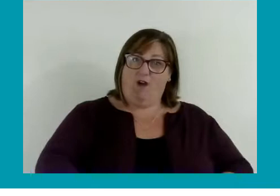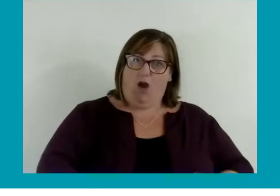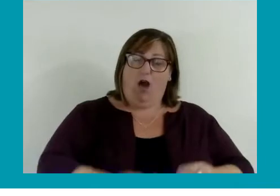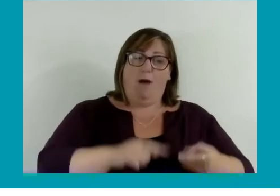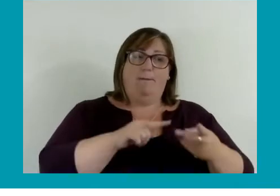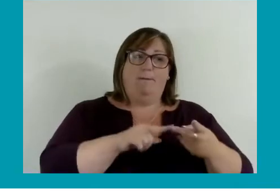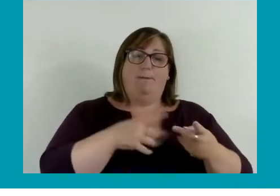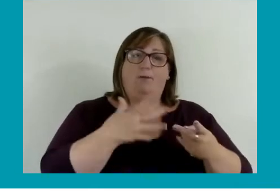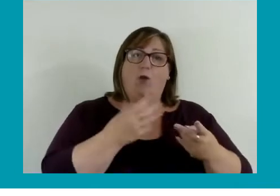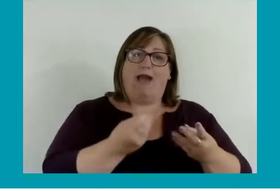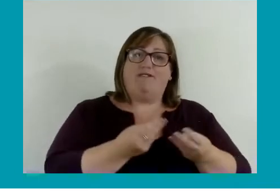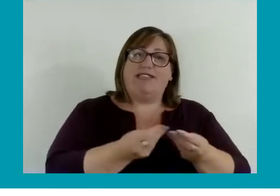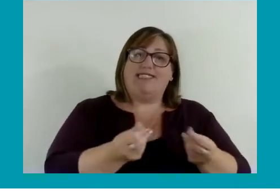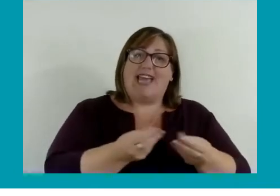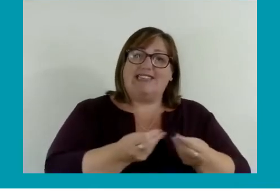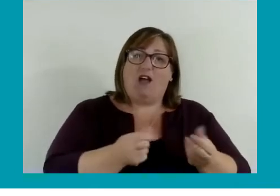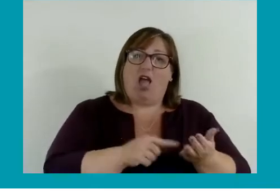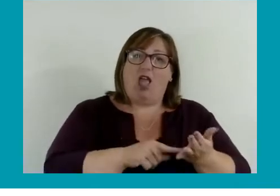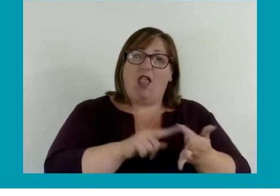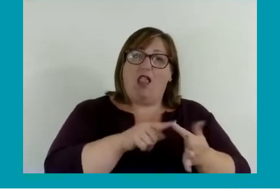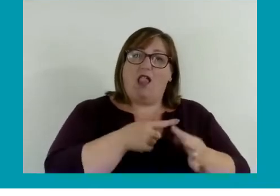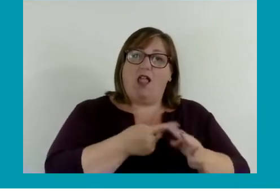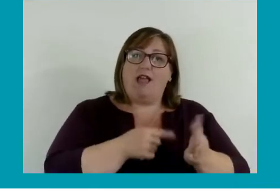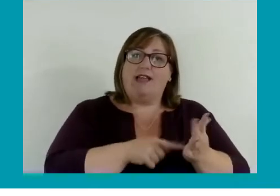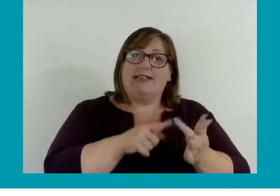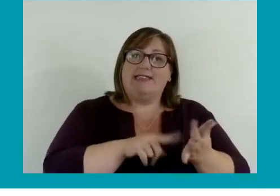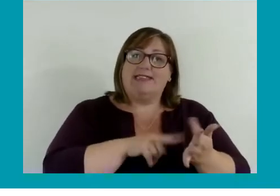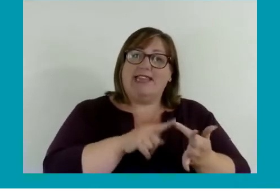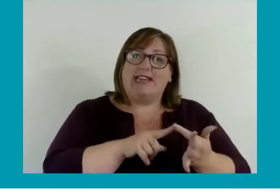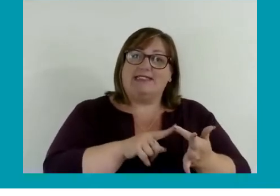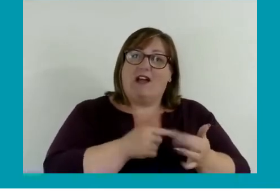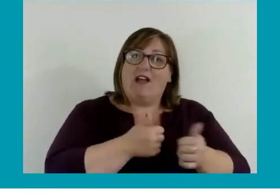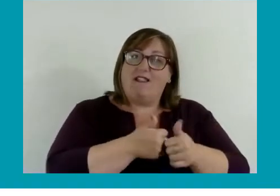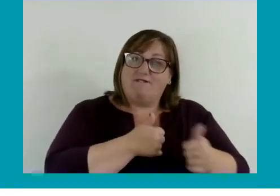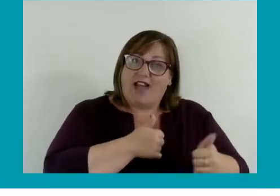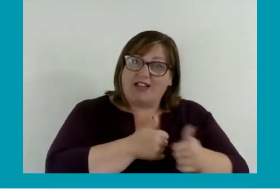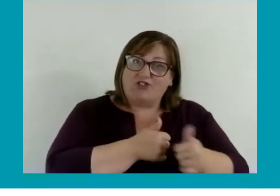who are usually quite busy at making made to measure blinds and curtains but last year